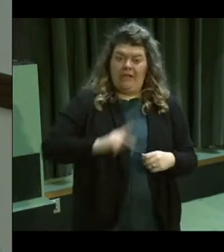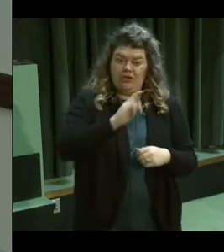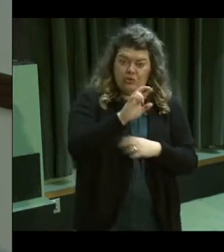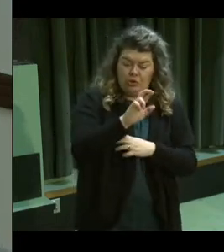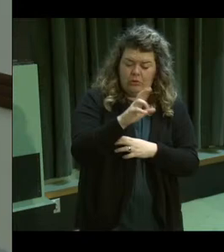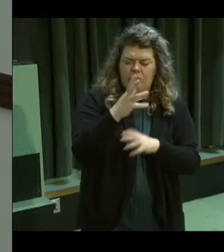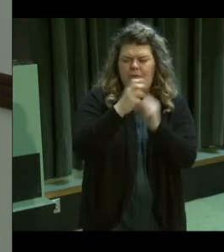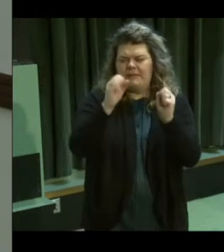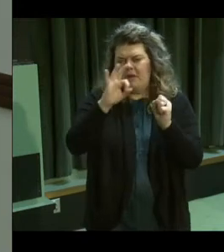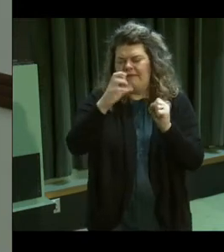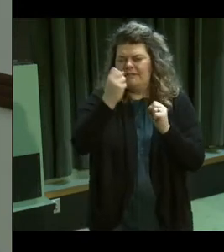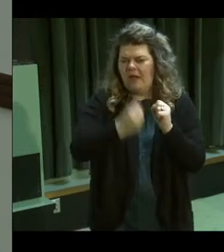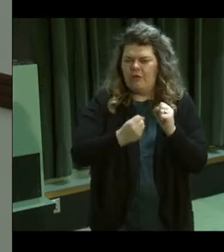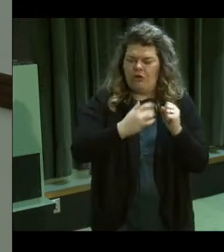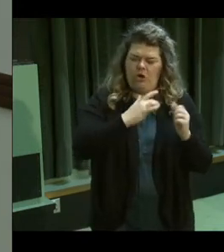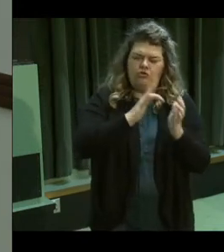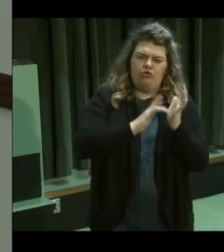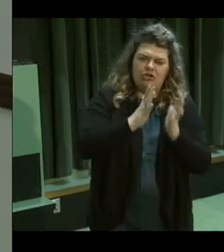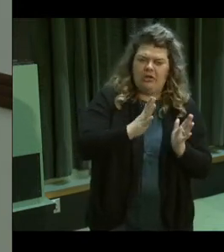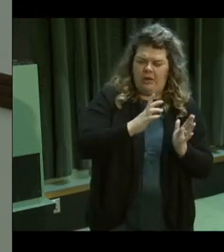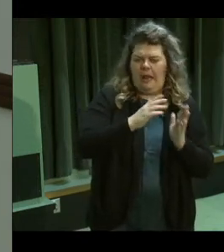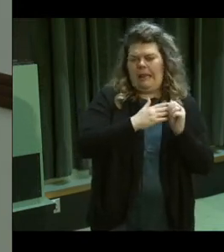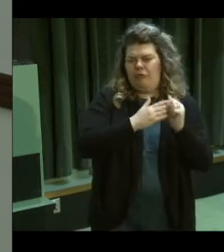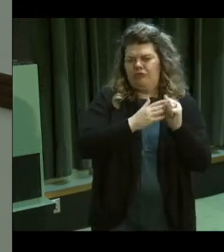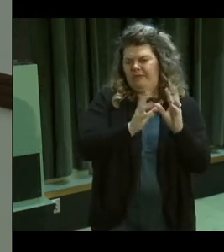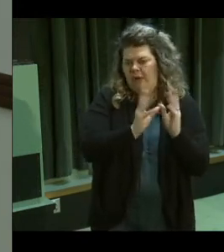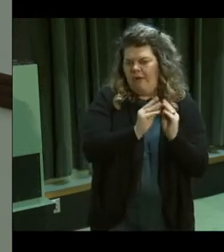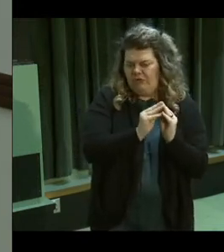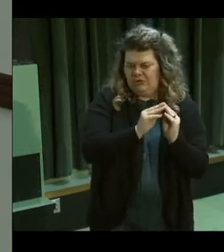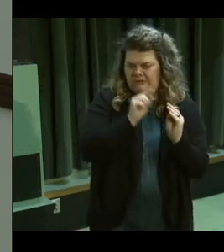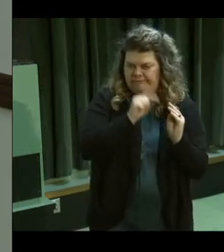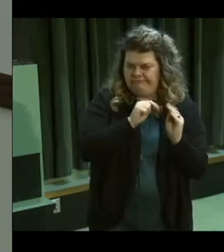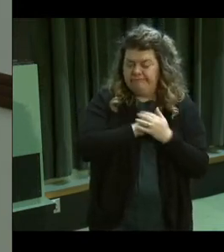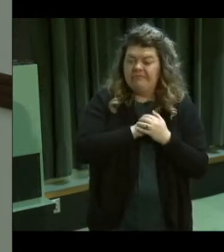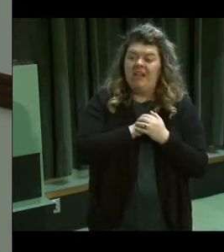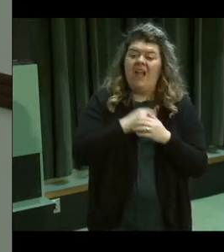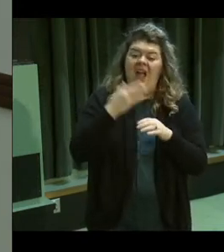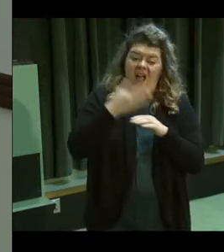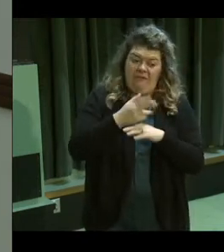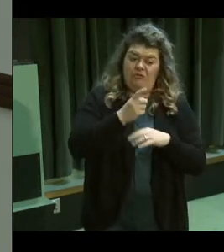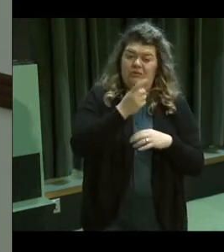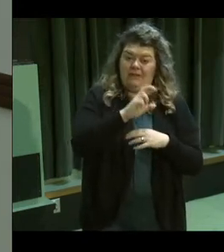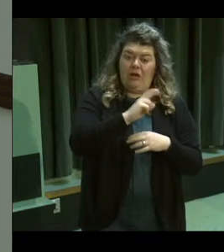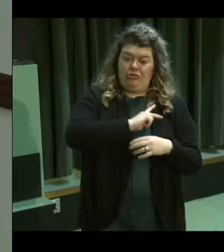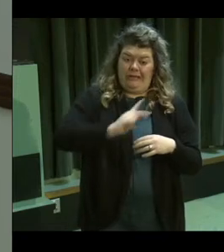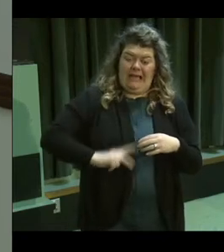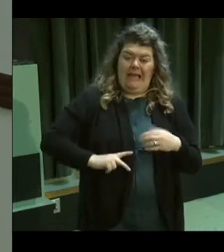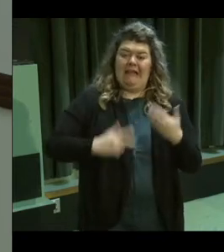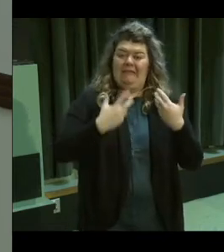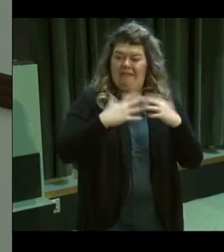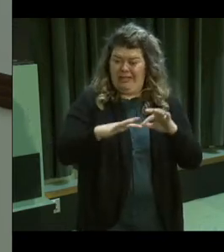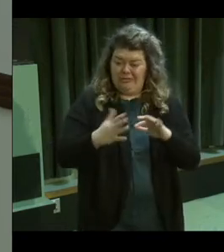King, Jr, president of the Southern Christian Leadership